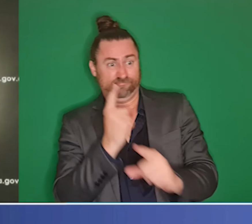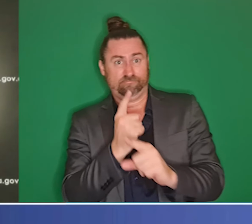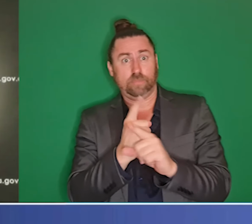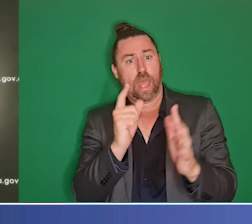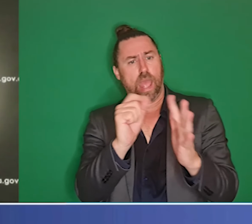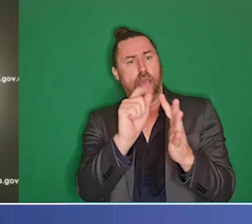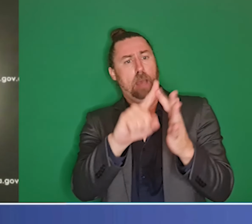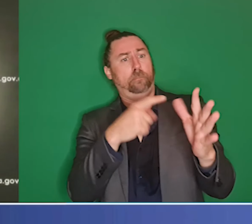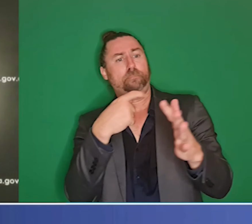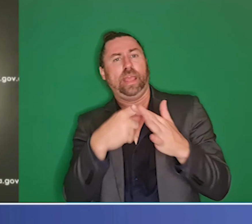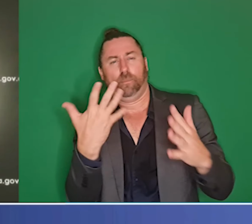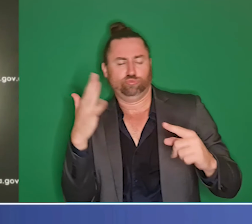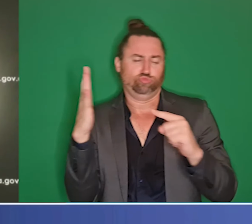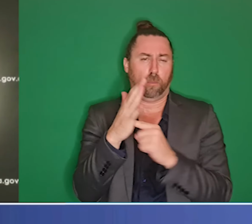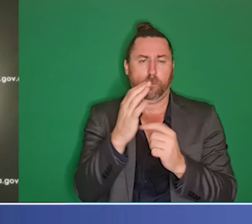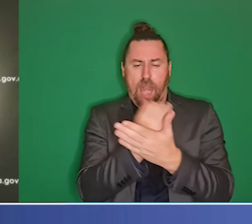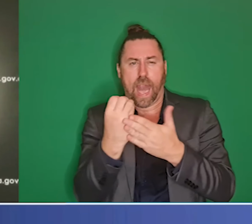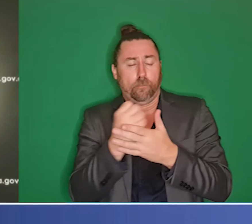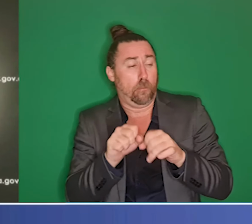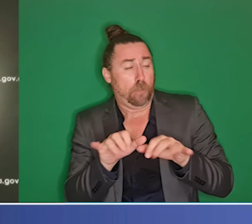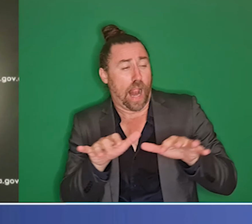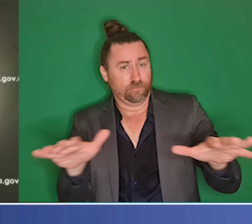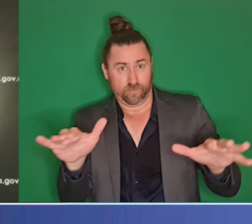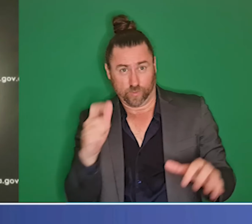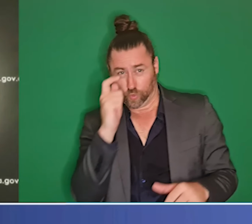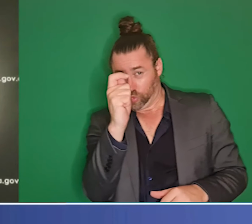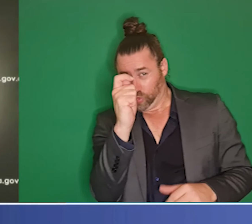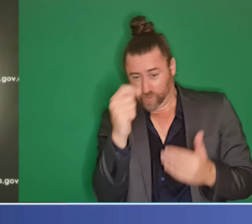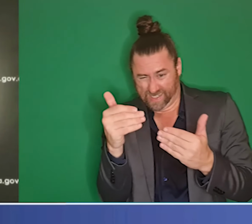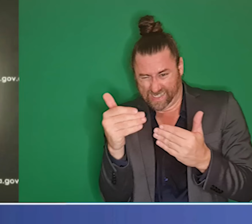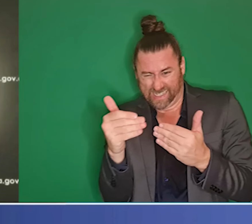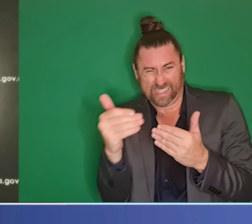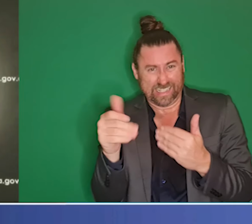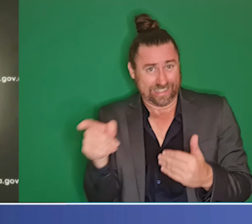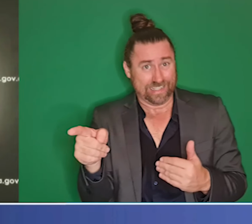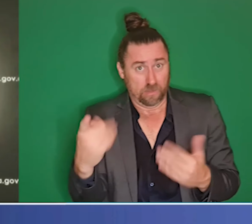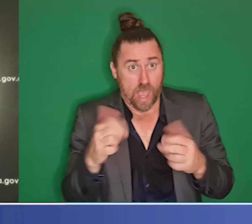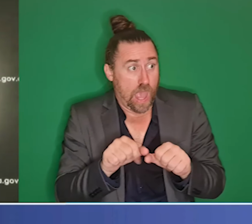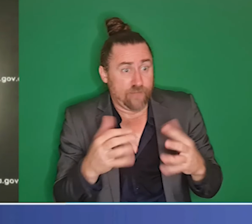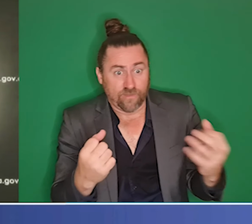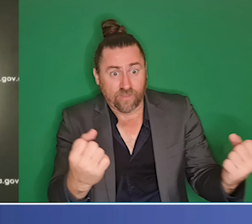if they had not reached that peak already in the very near future. And I think that that is an important sign of hope.